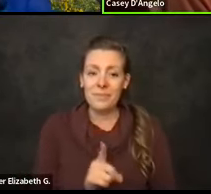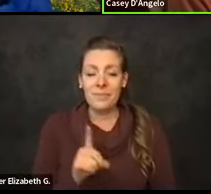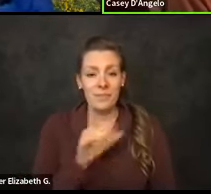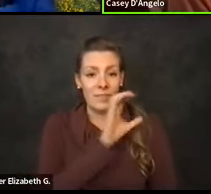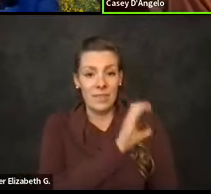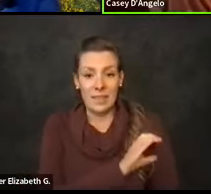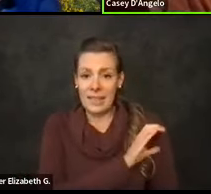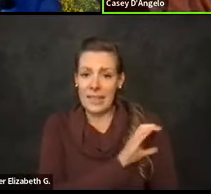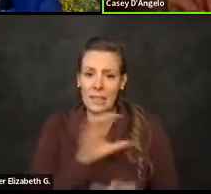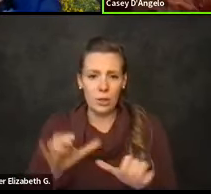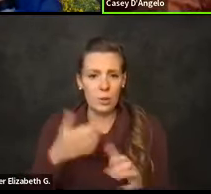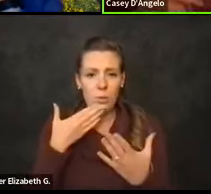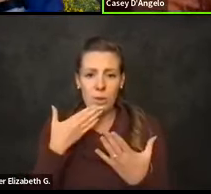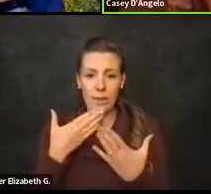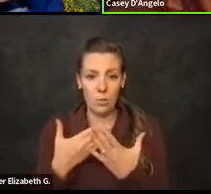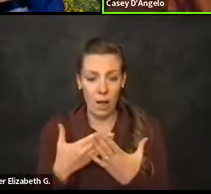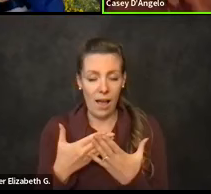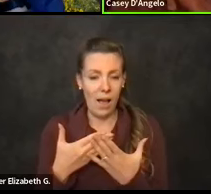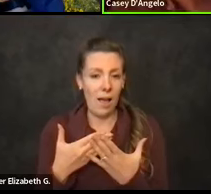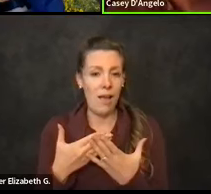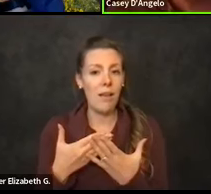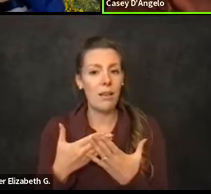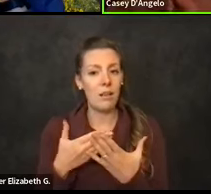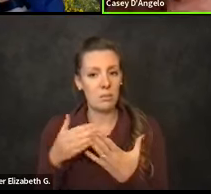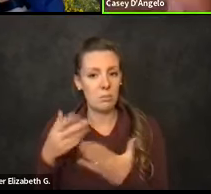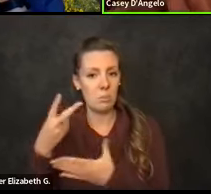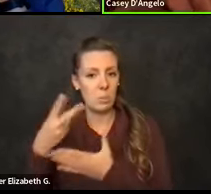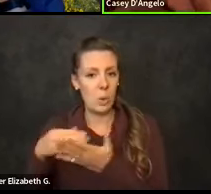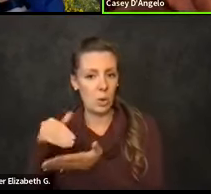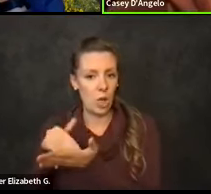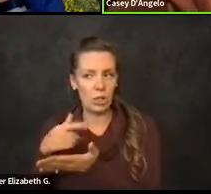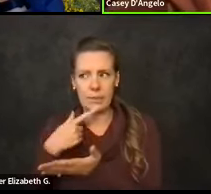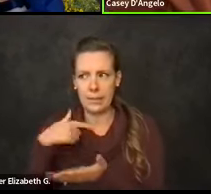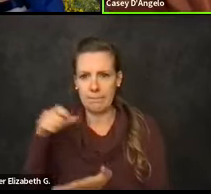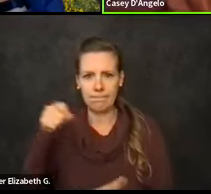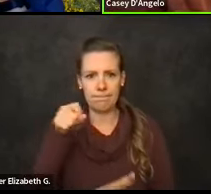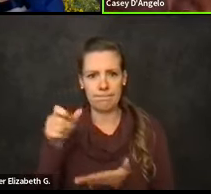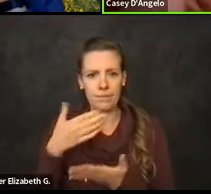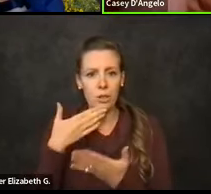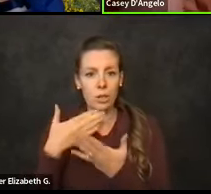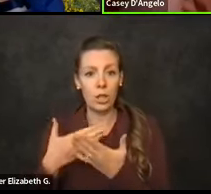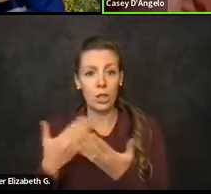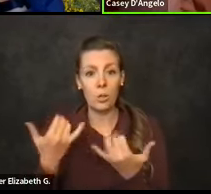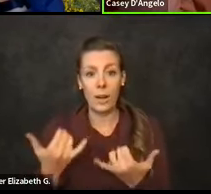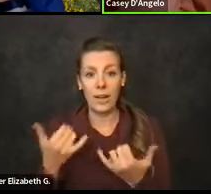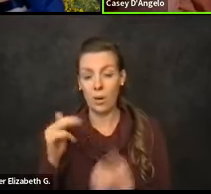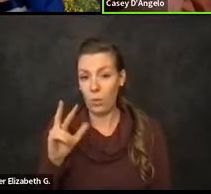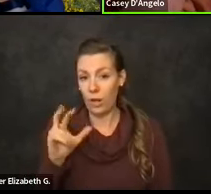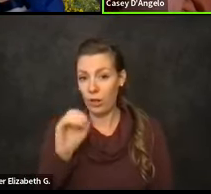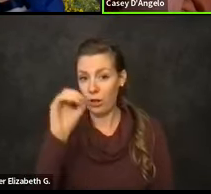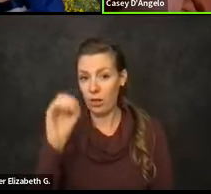As you heard from Dr. Cindy and DRA. Mase, we're at 30% at least one dose.